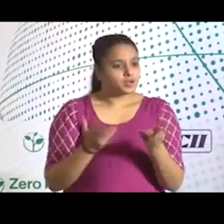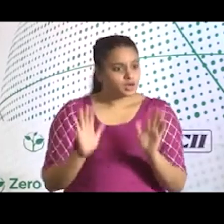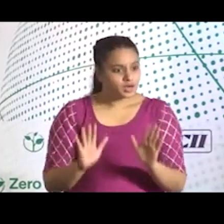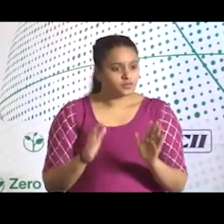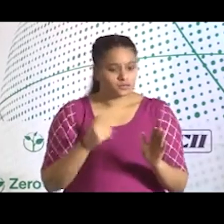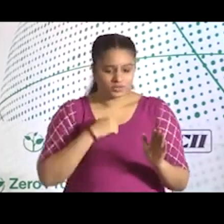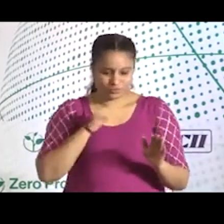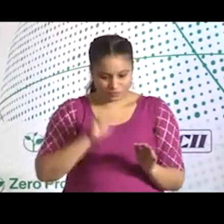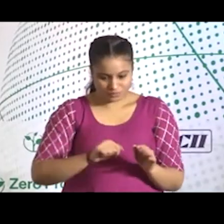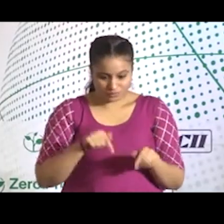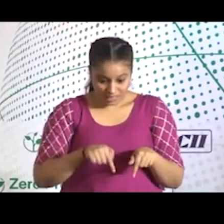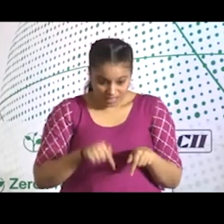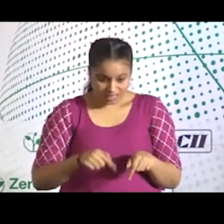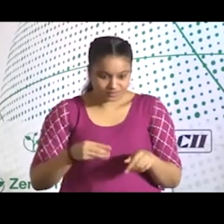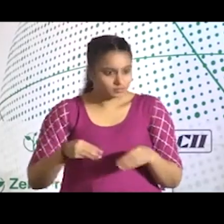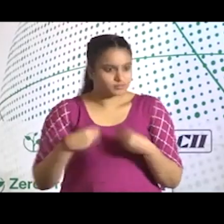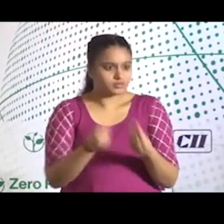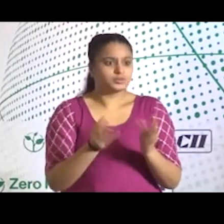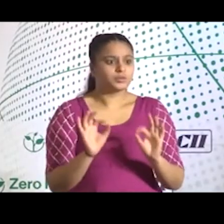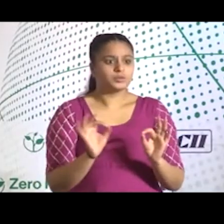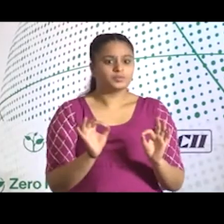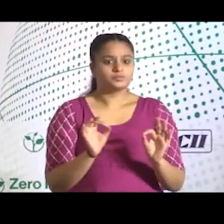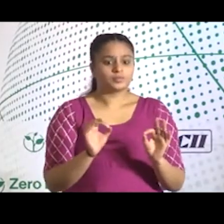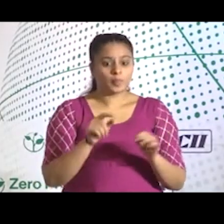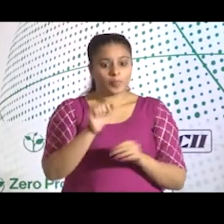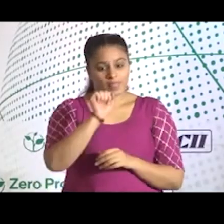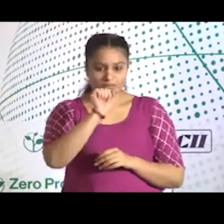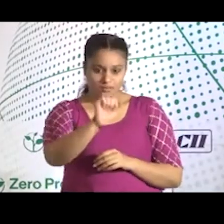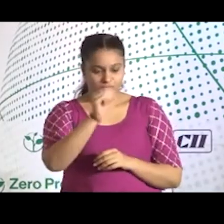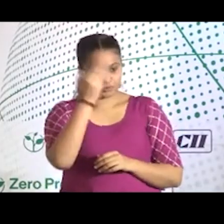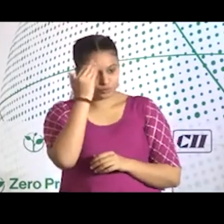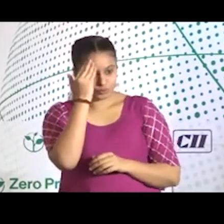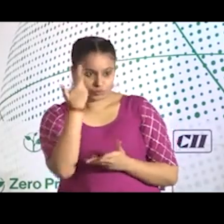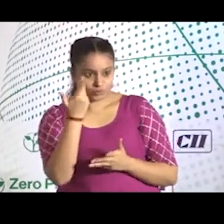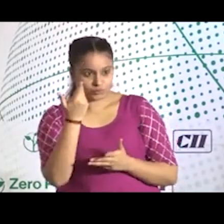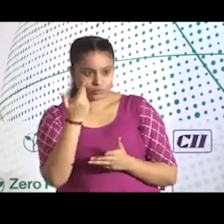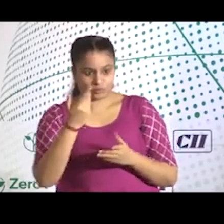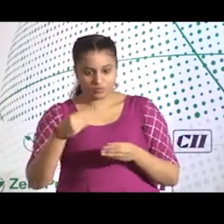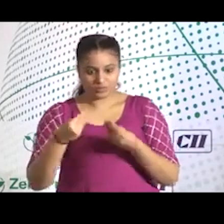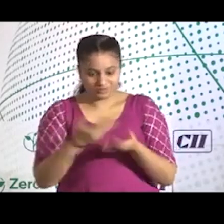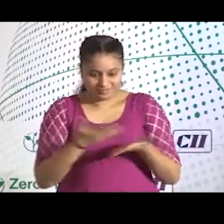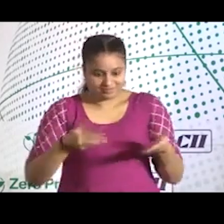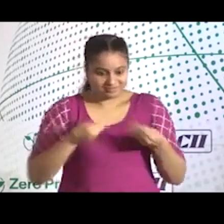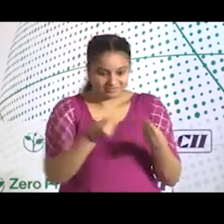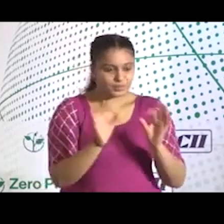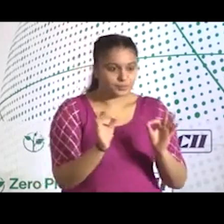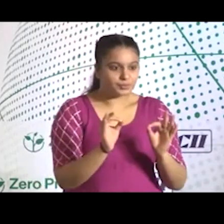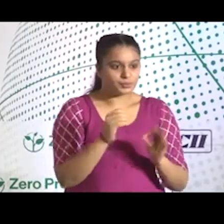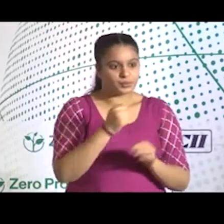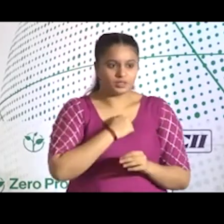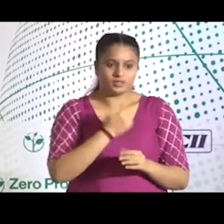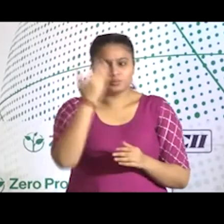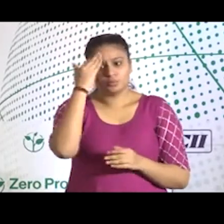So before I know the delivery is coming, she knows the delivery is coming and that is truly inclusion.